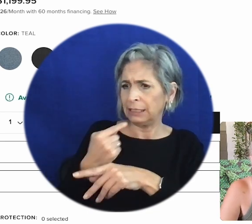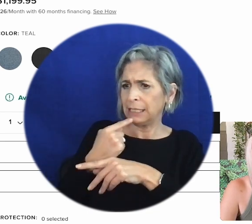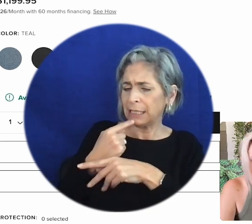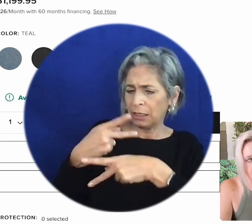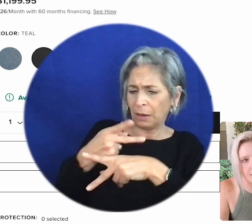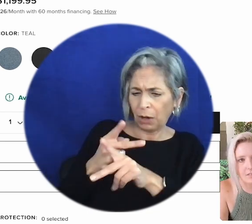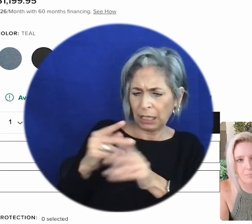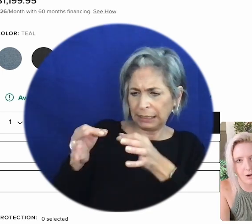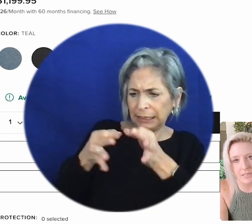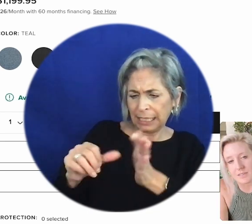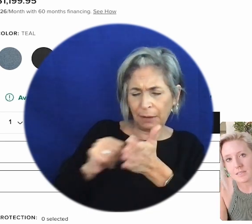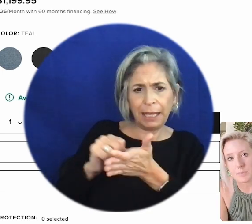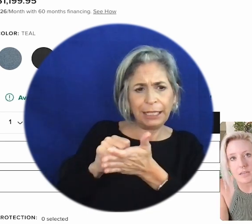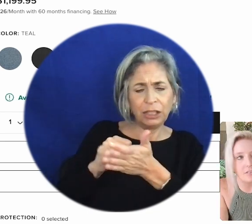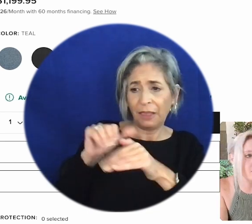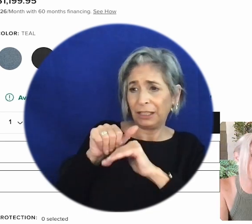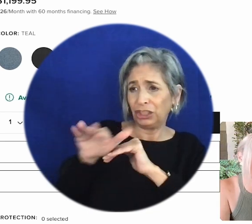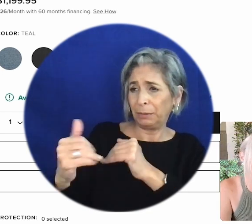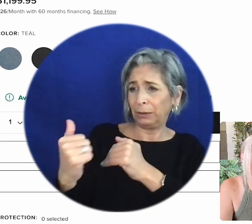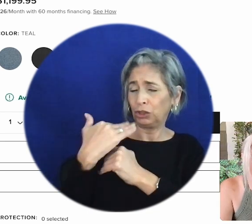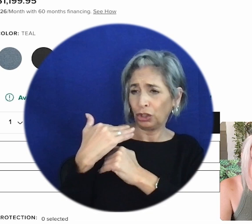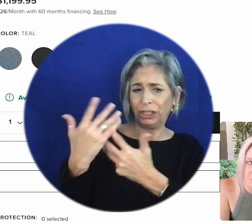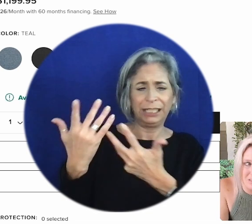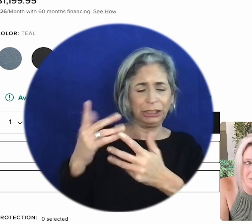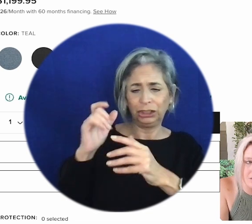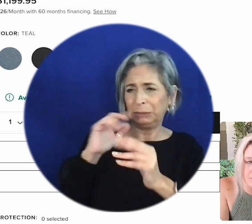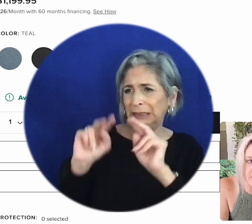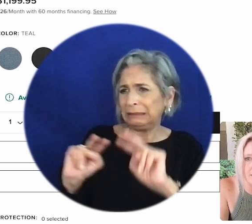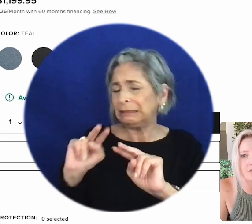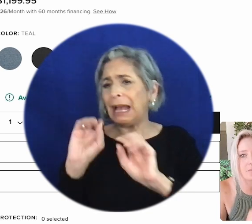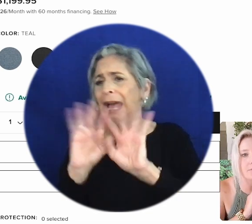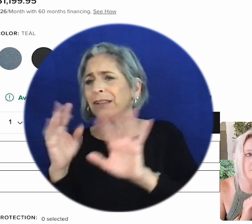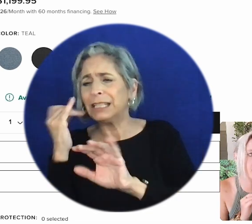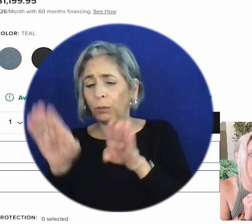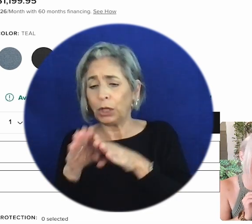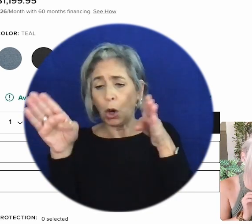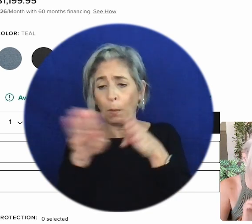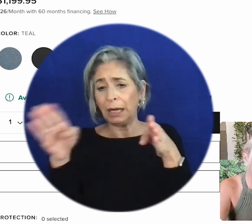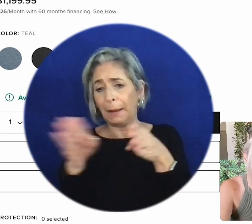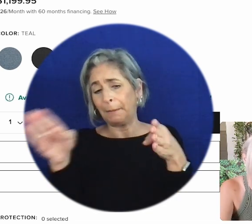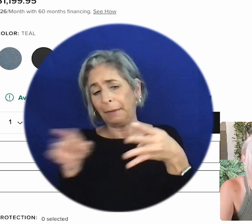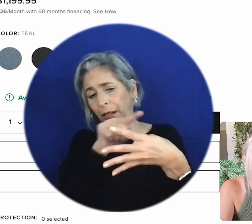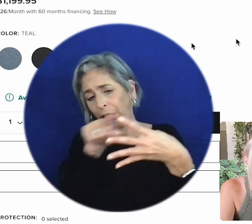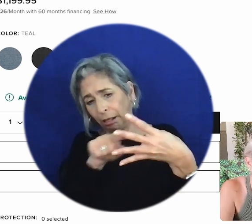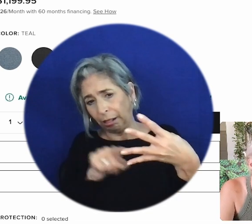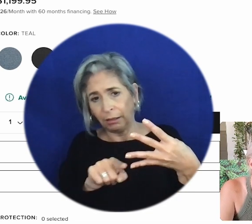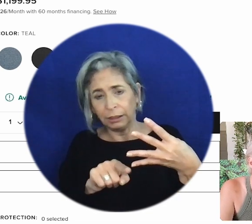They said it's on the product detail page in the shipping and returns accordion and should be very obvious if we just open them up.